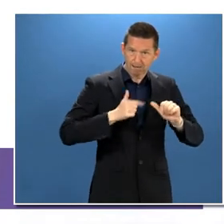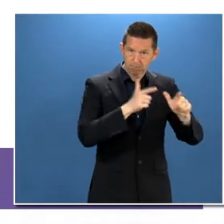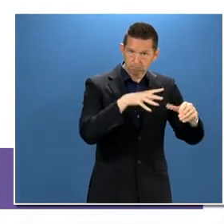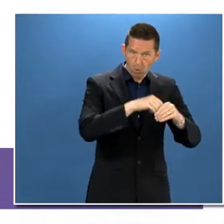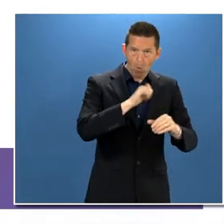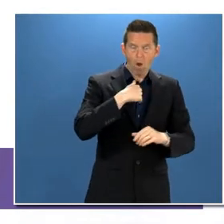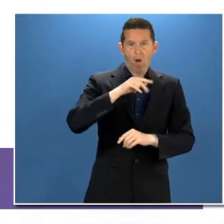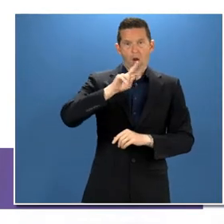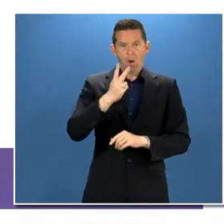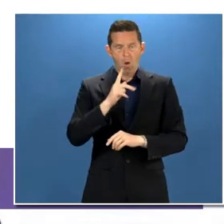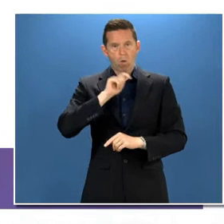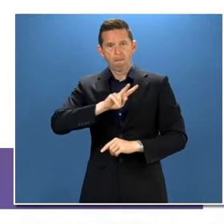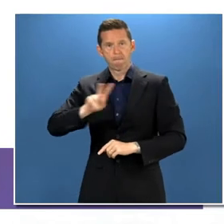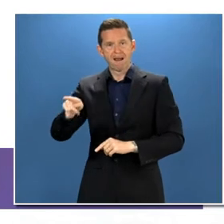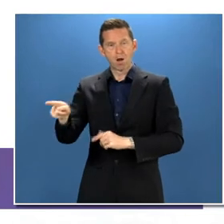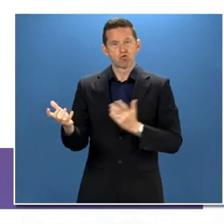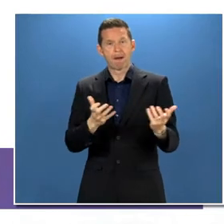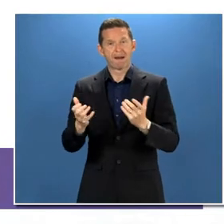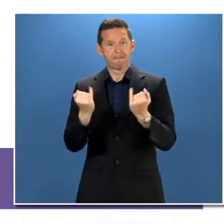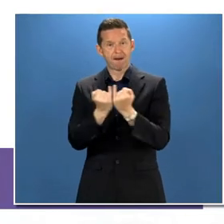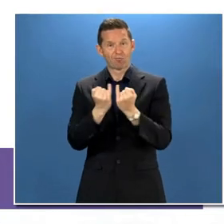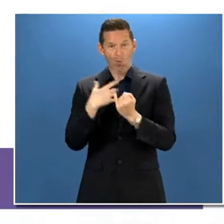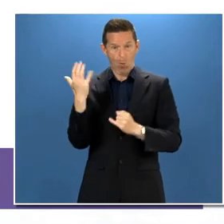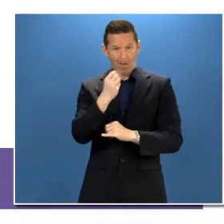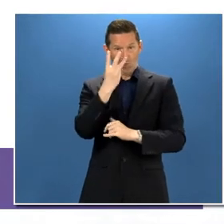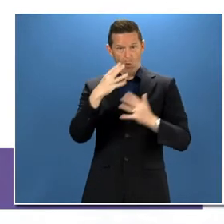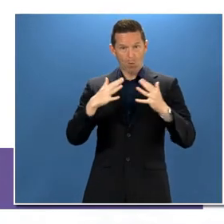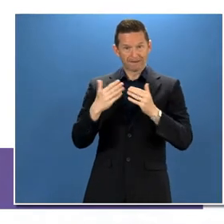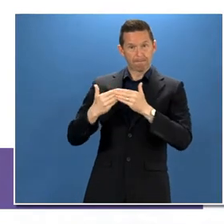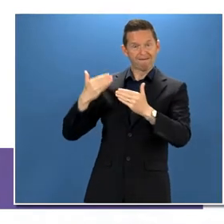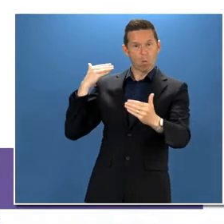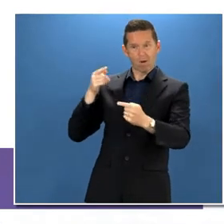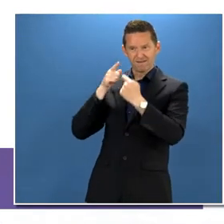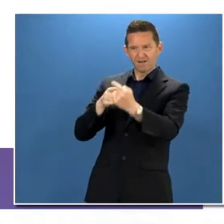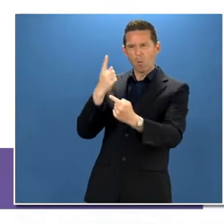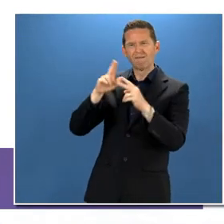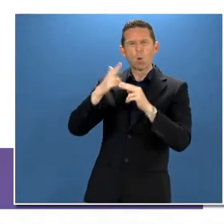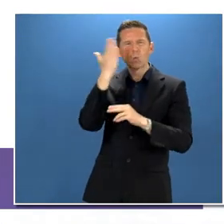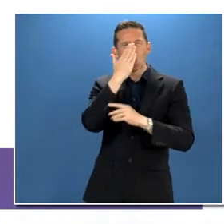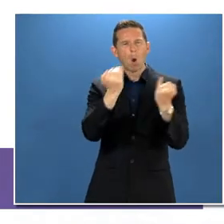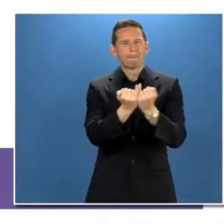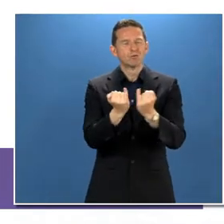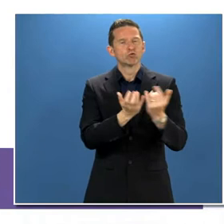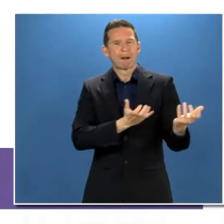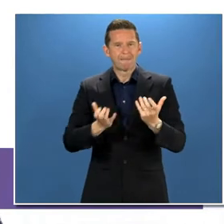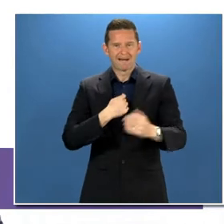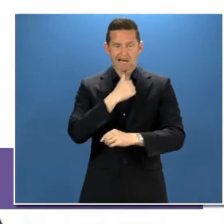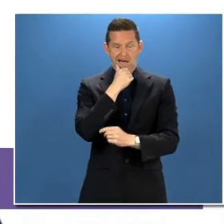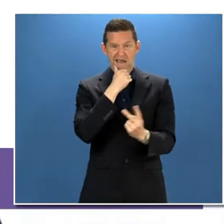match that we had won 3 weeks beforehand against one of our rival schools. I decided to go to the rugby match.